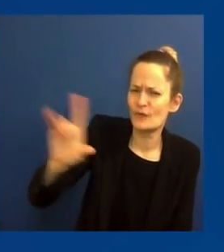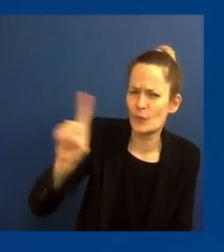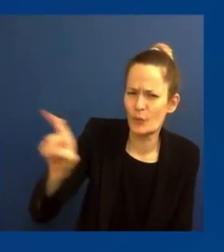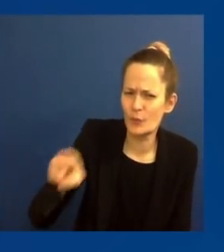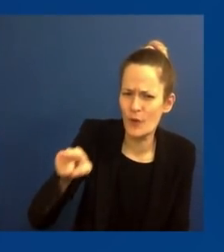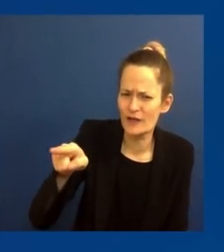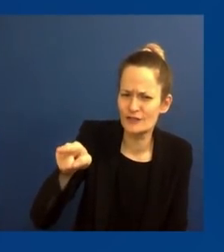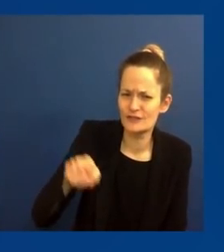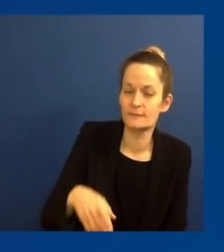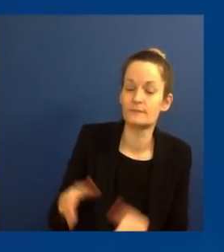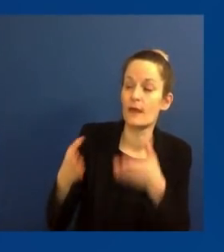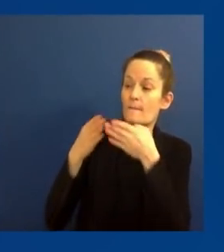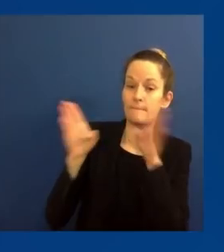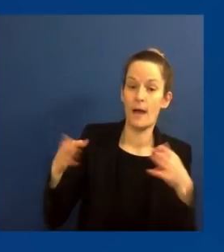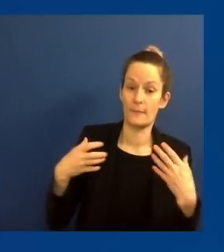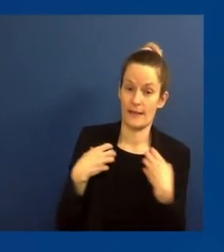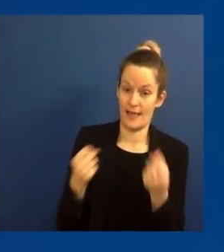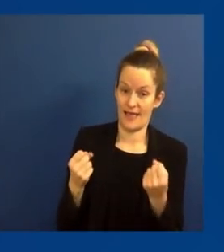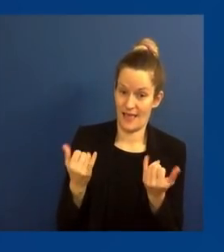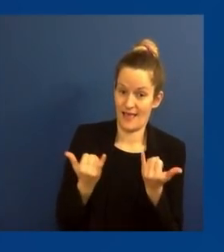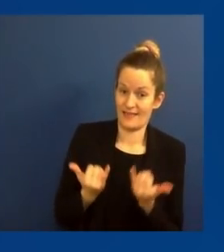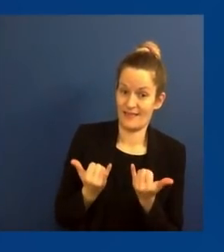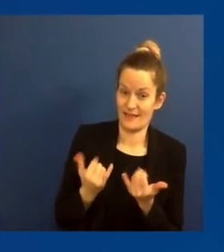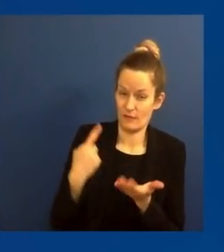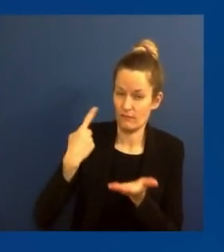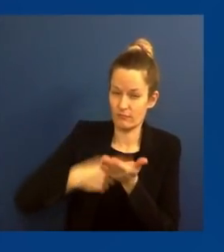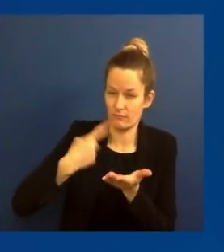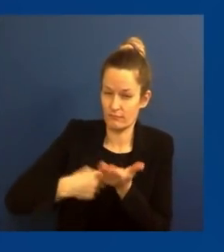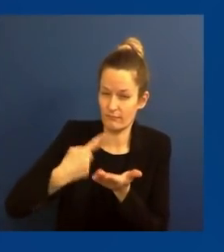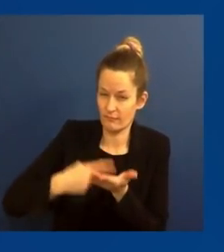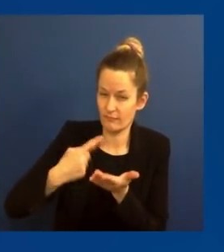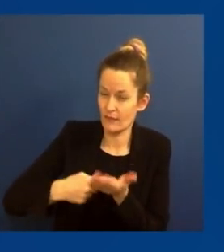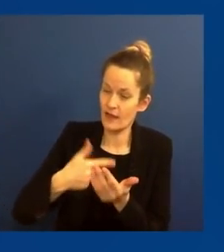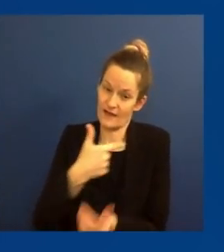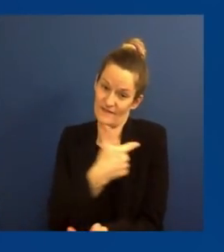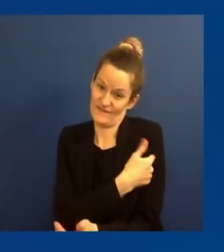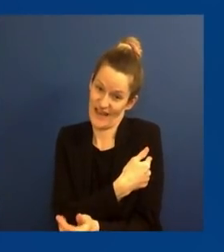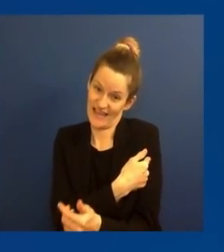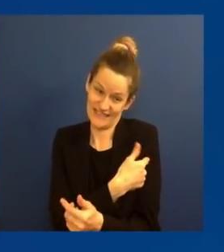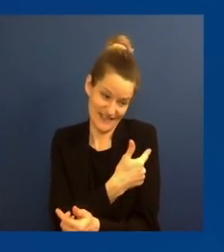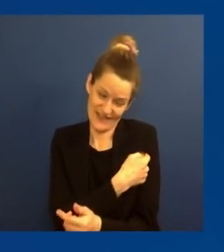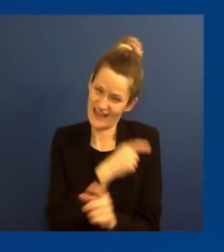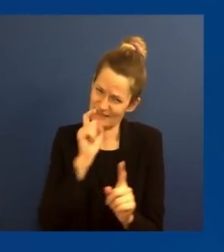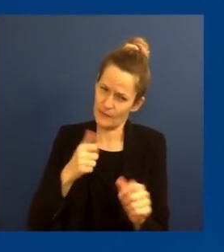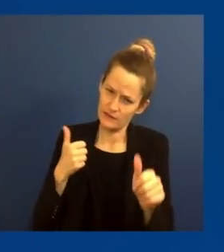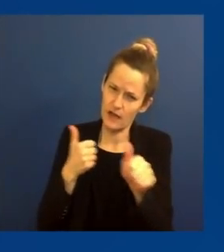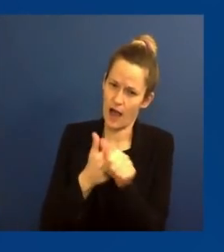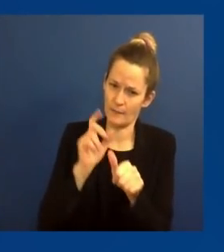we've talked about being up to date for your vaccines. Every year, you need a flu shot; you're not up to date with your flu shot